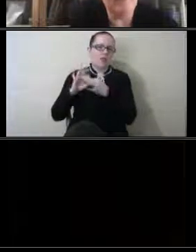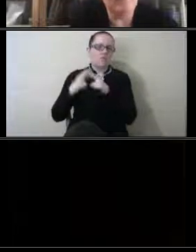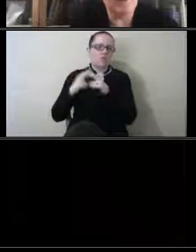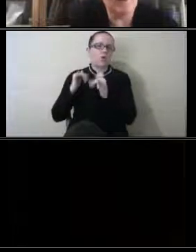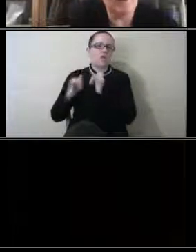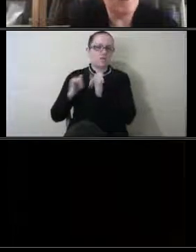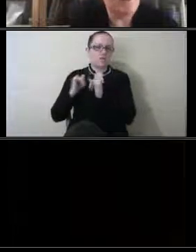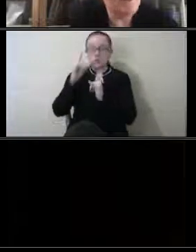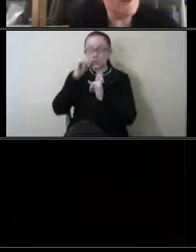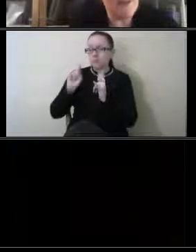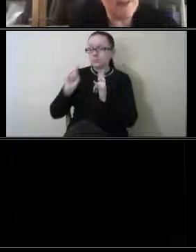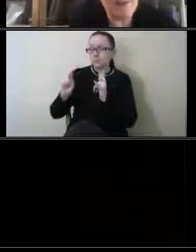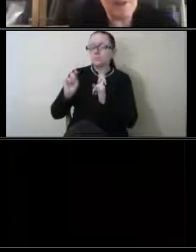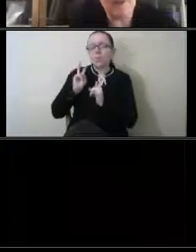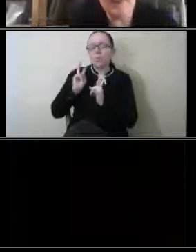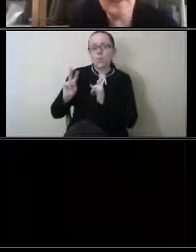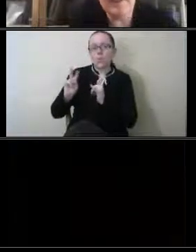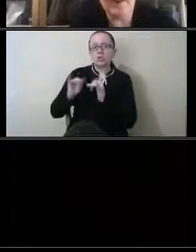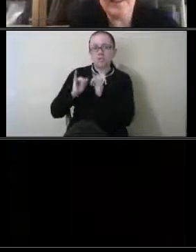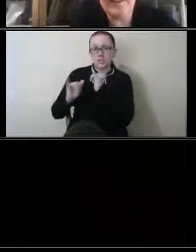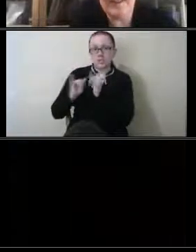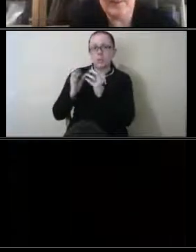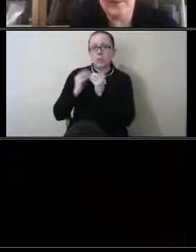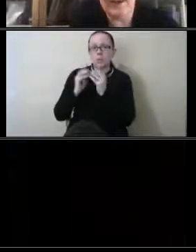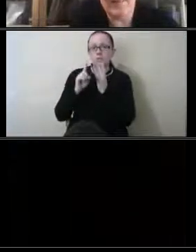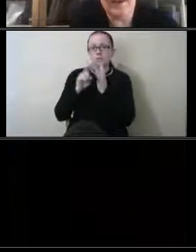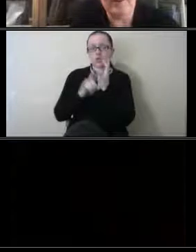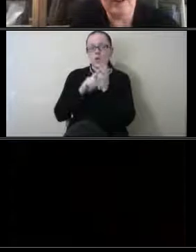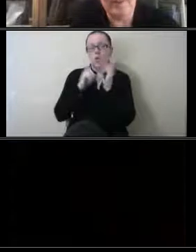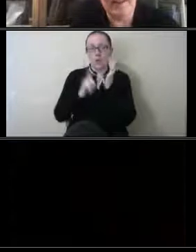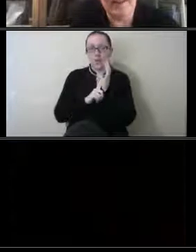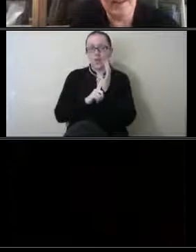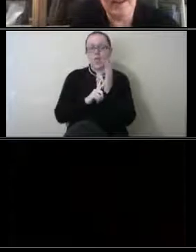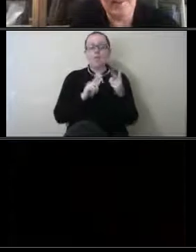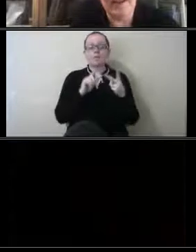hear from joel and joel will actually be joining us for our second webinar about creatability